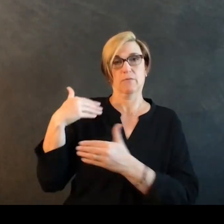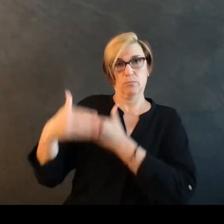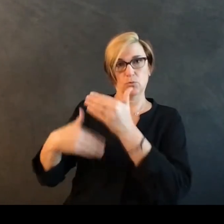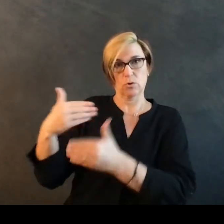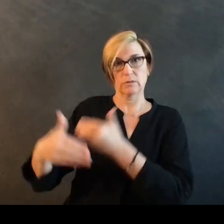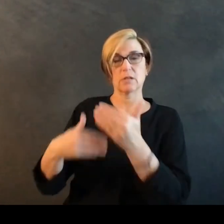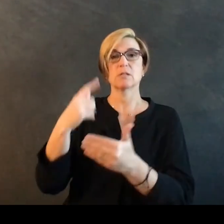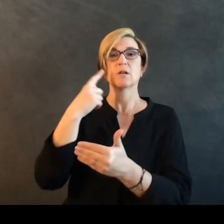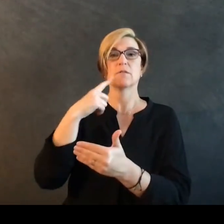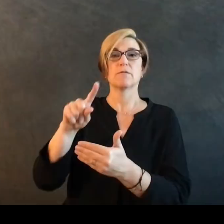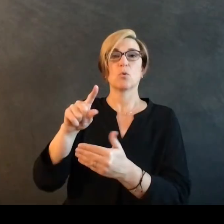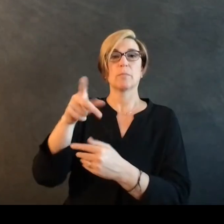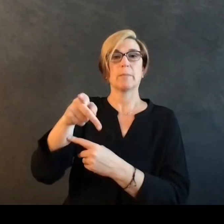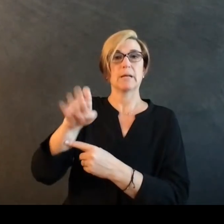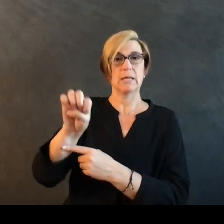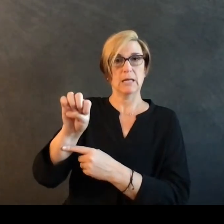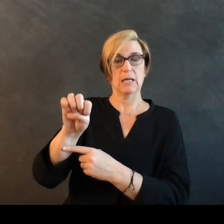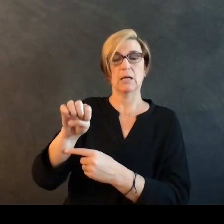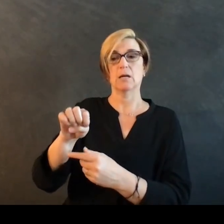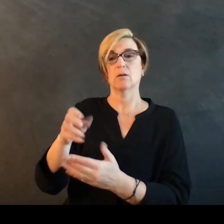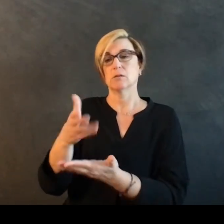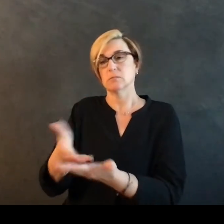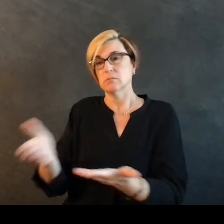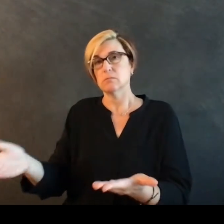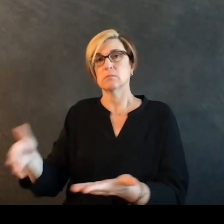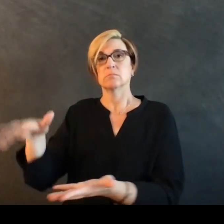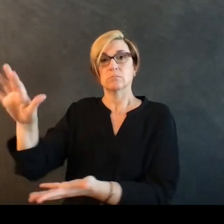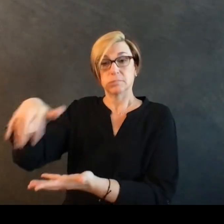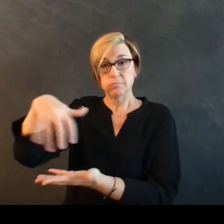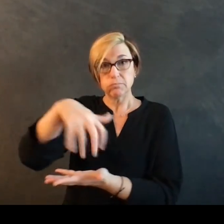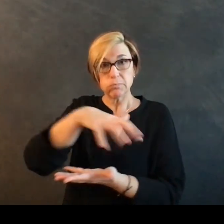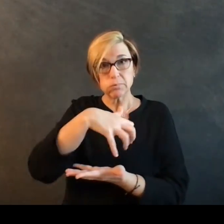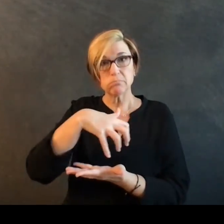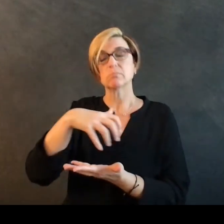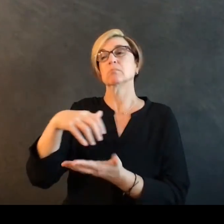protective equipment and in just a few moments you will hear from Admiral John